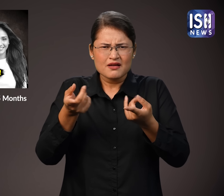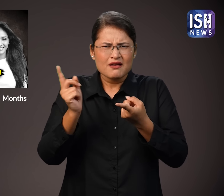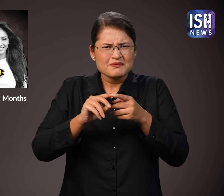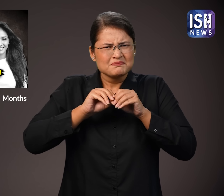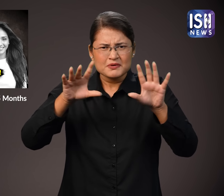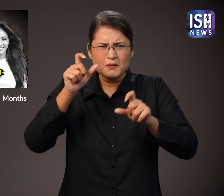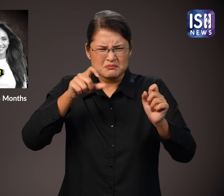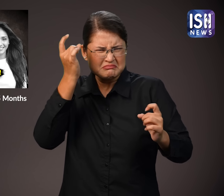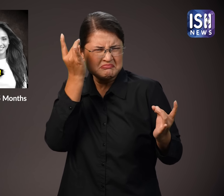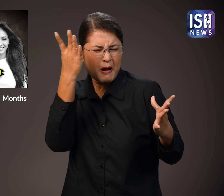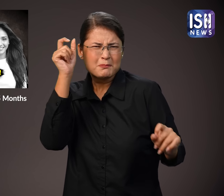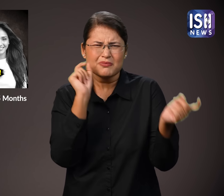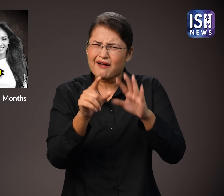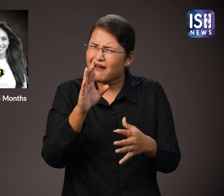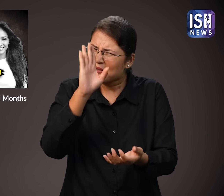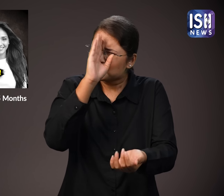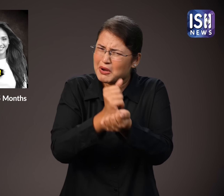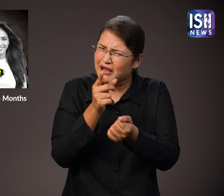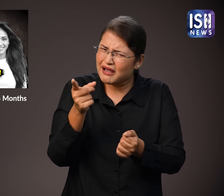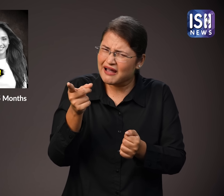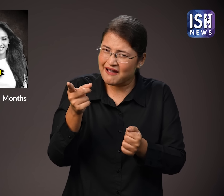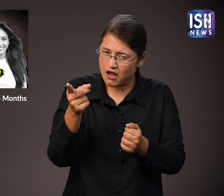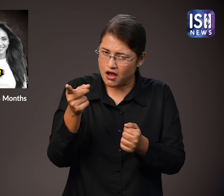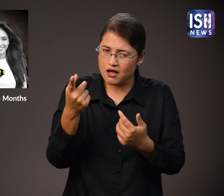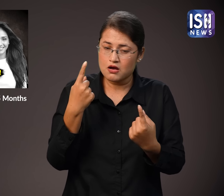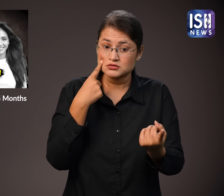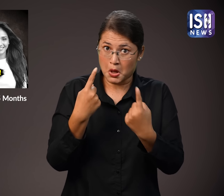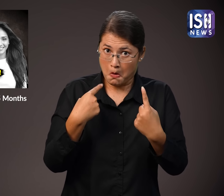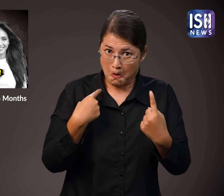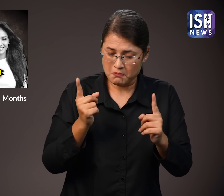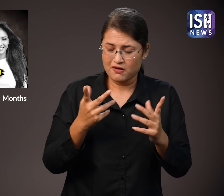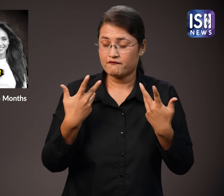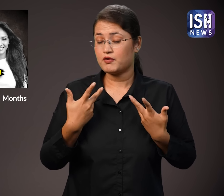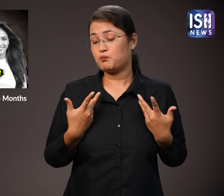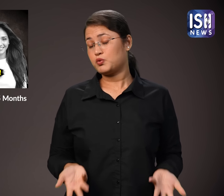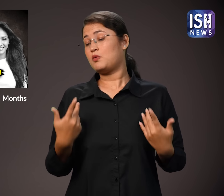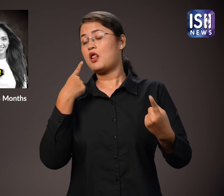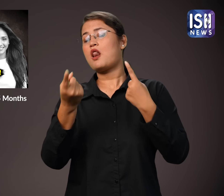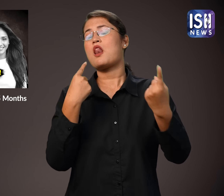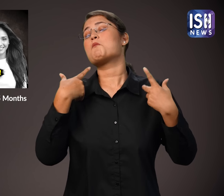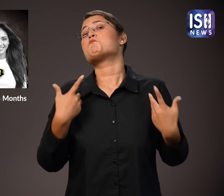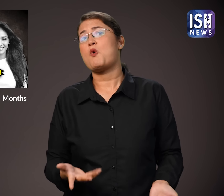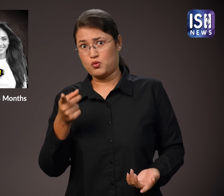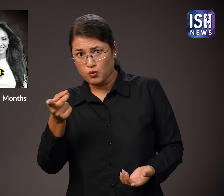This triggered major outrage, with people questioning whether the investigation was compromised,